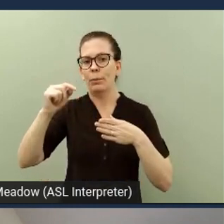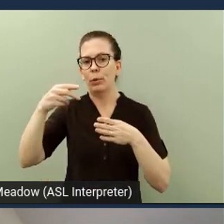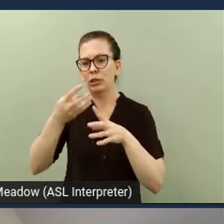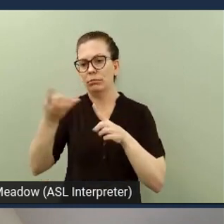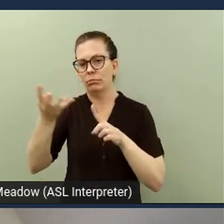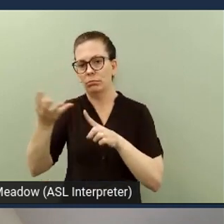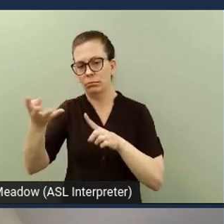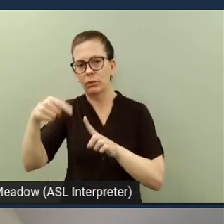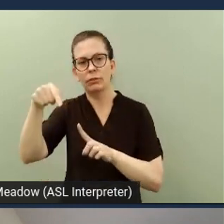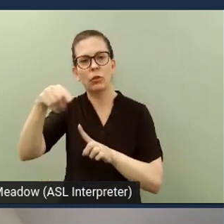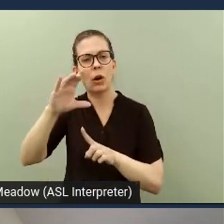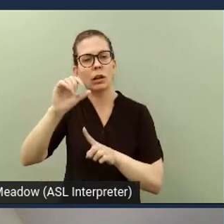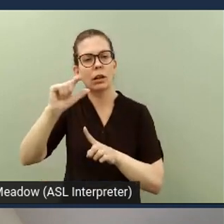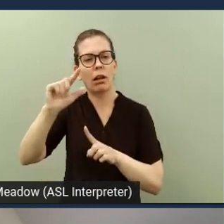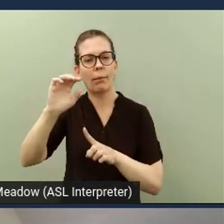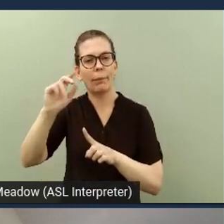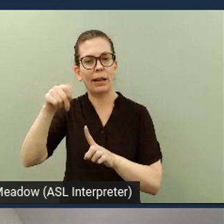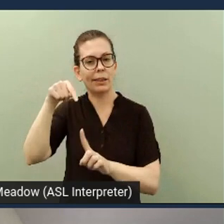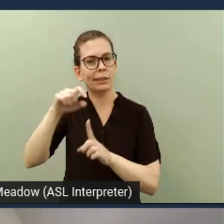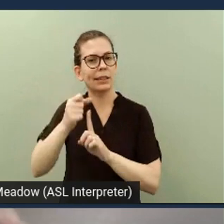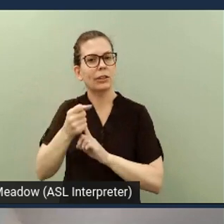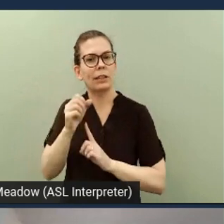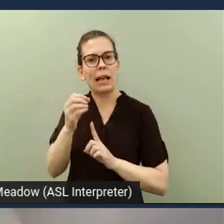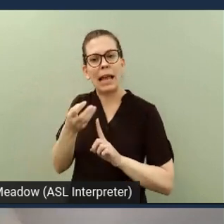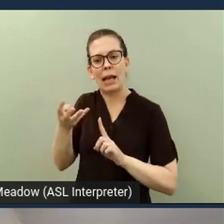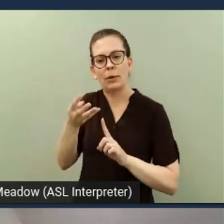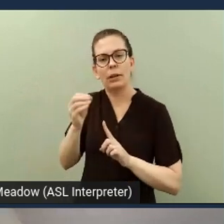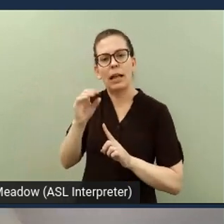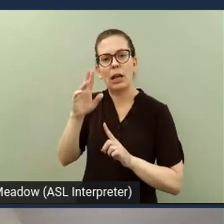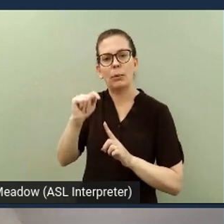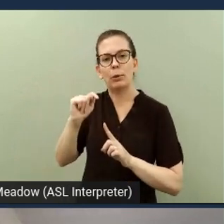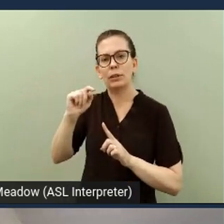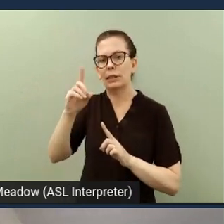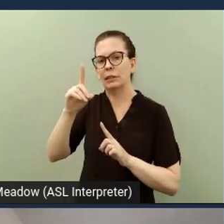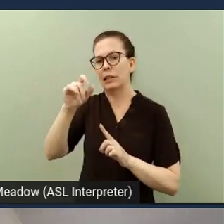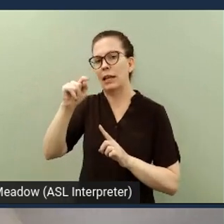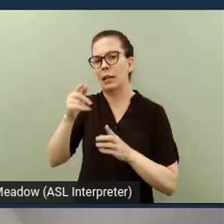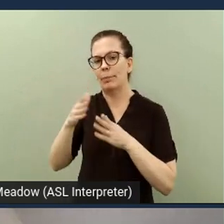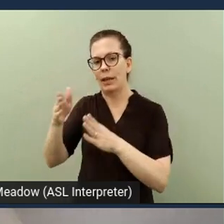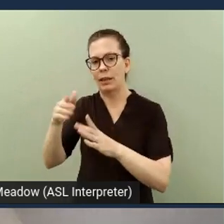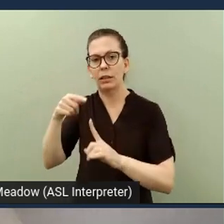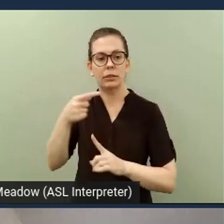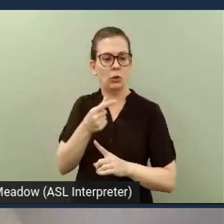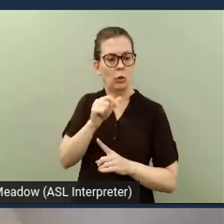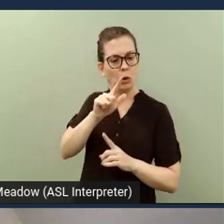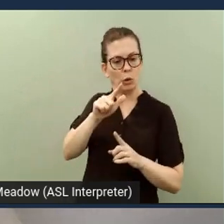In this case, it's the output data part, so the part that Glue is writing the prepared data to,